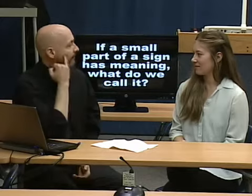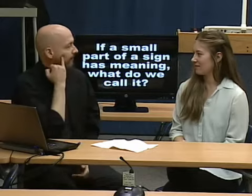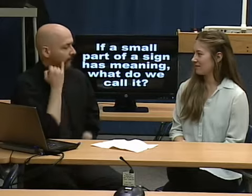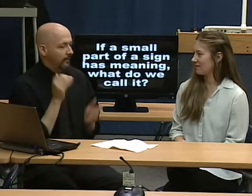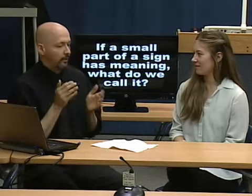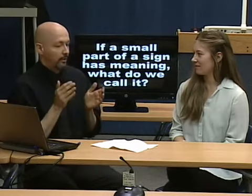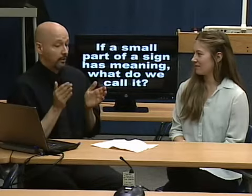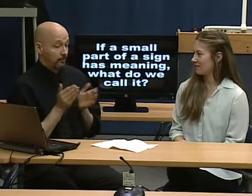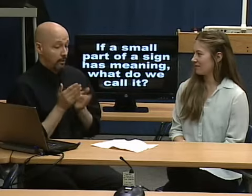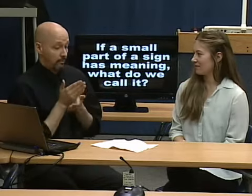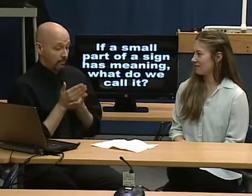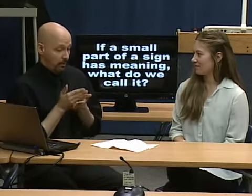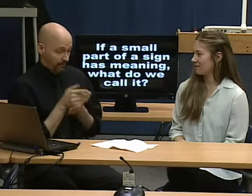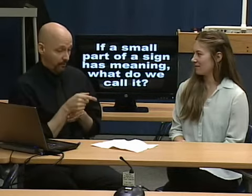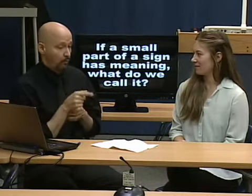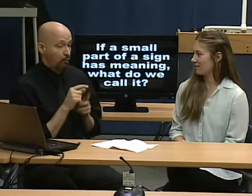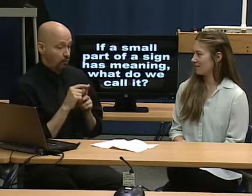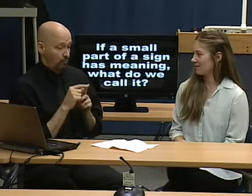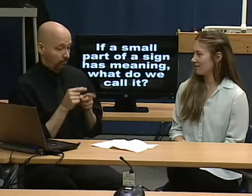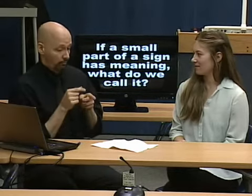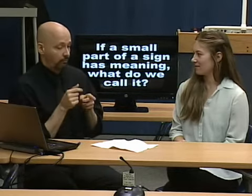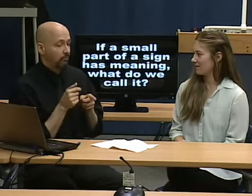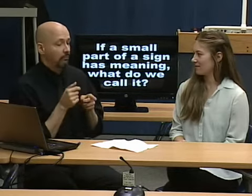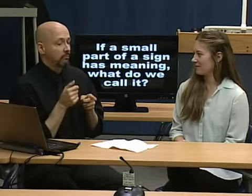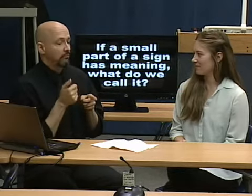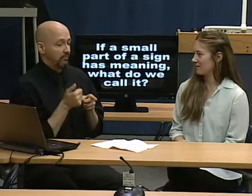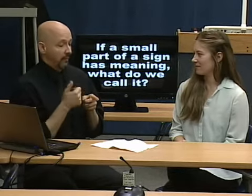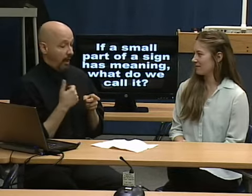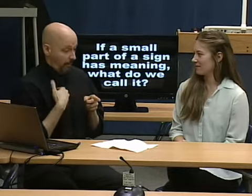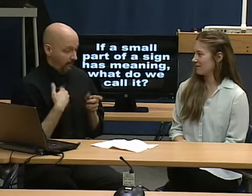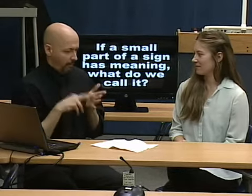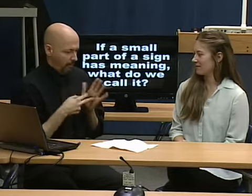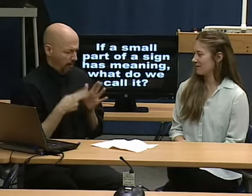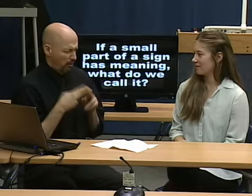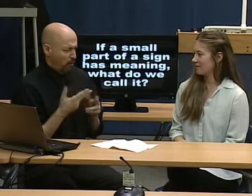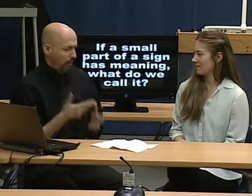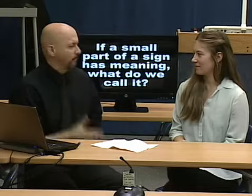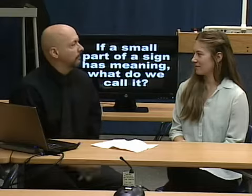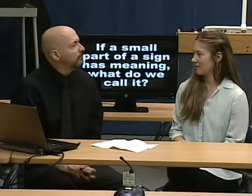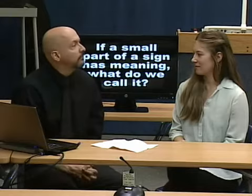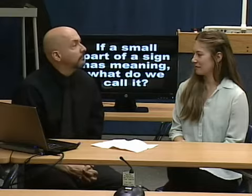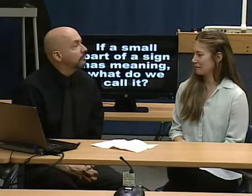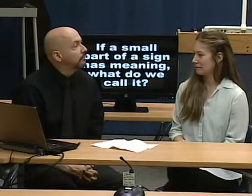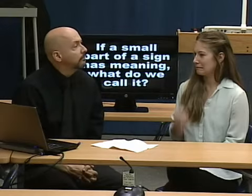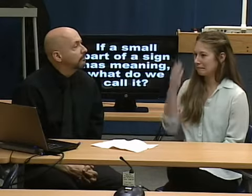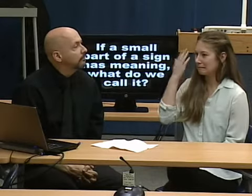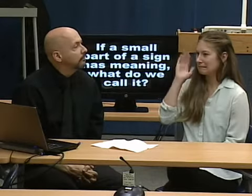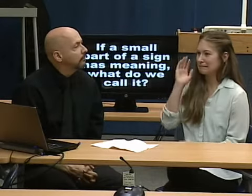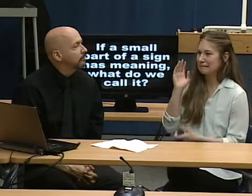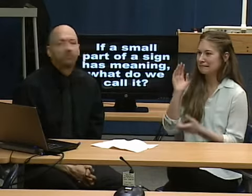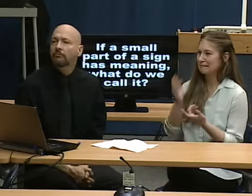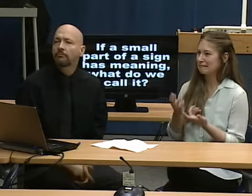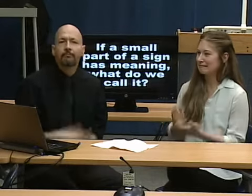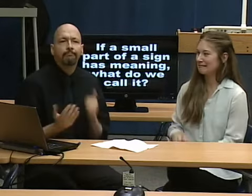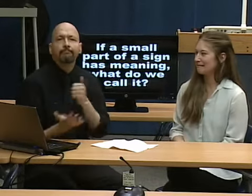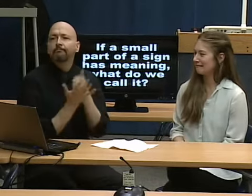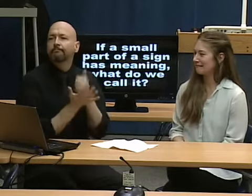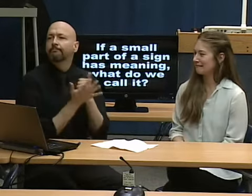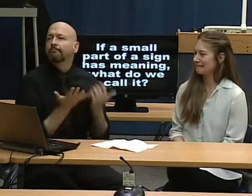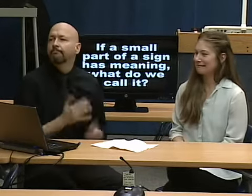If a small part of a word itself has meaning, what is it called? I don't know. Help her out.